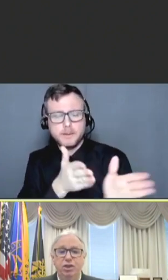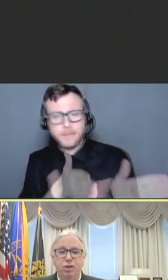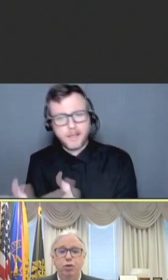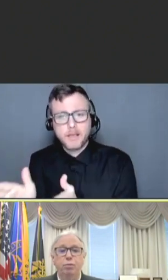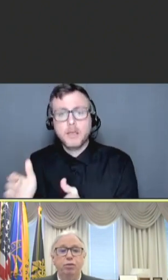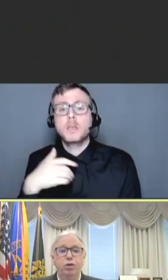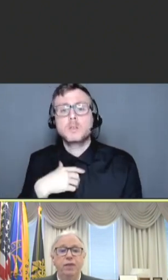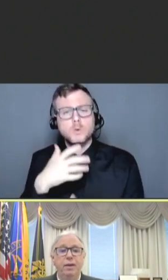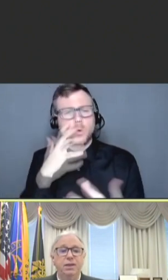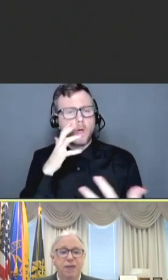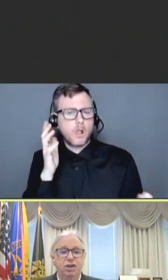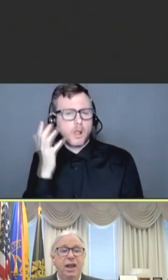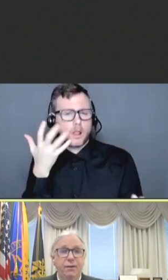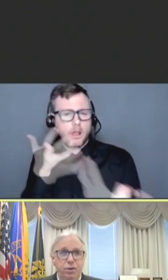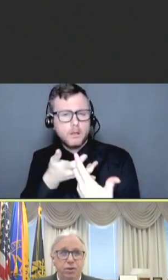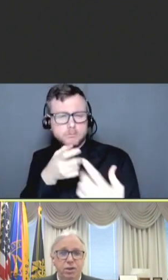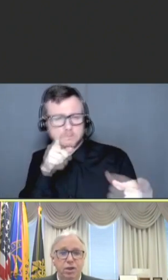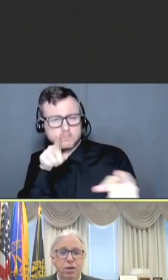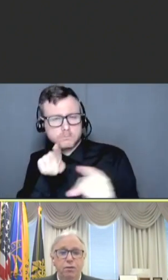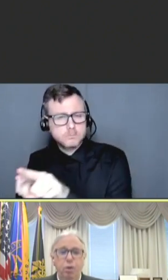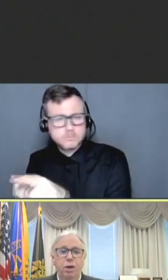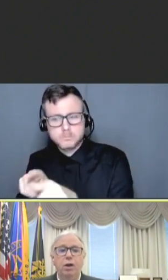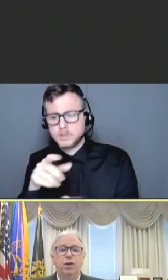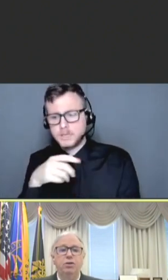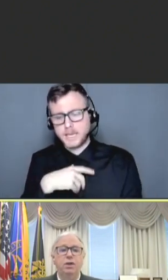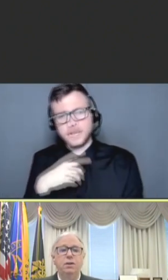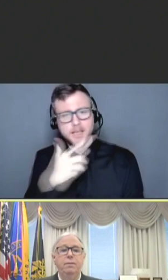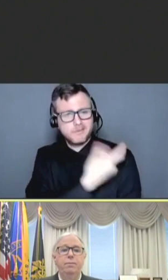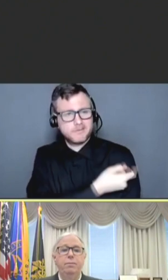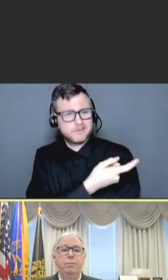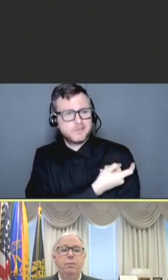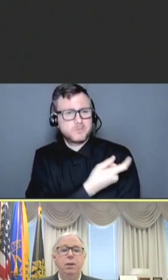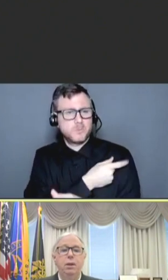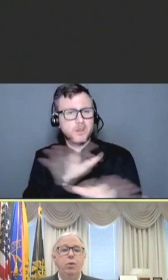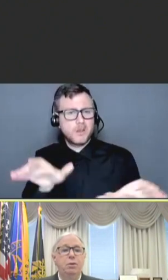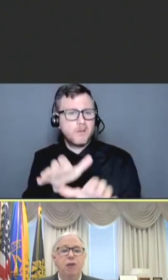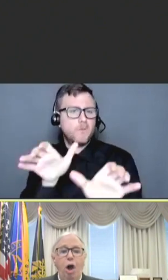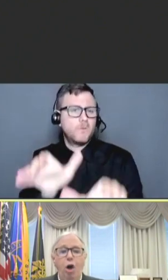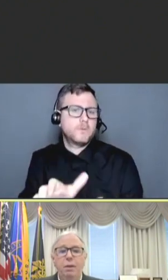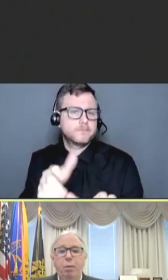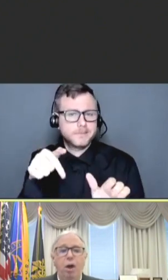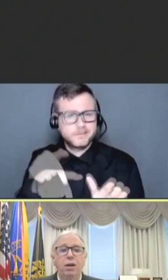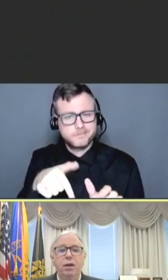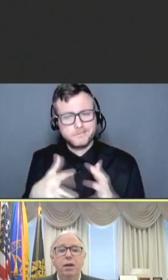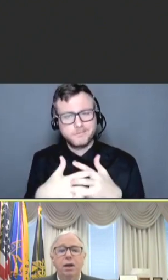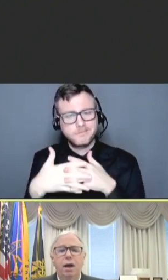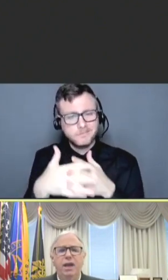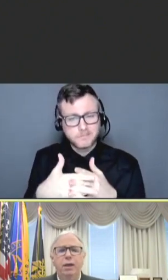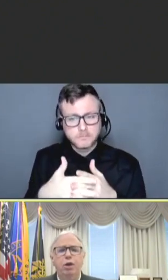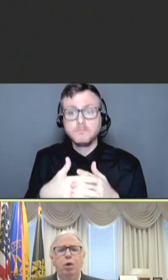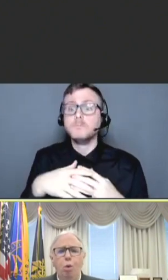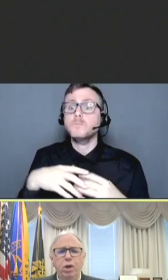a vision to improve immunization efforts for our country. We must all be part of a